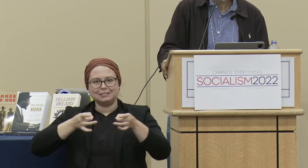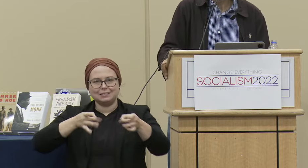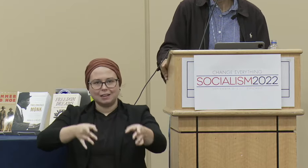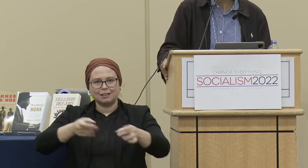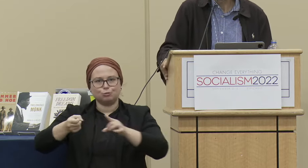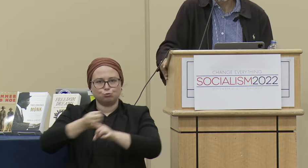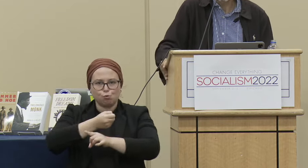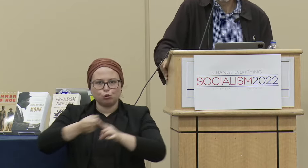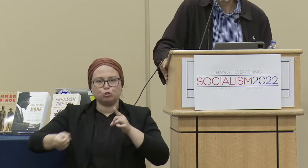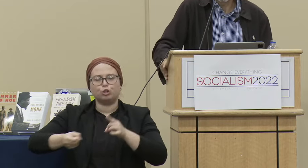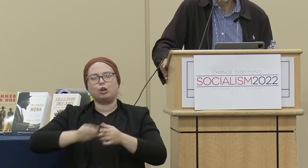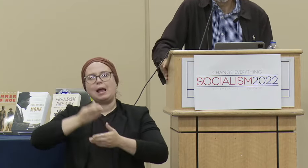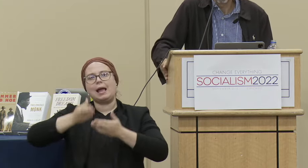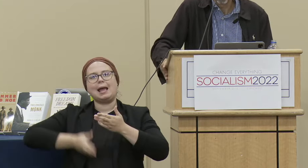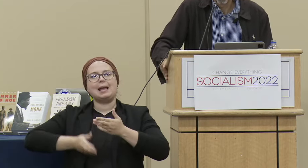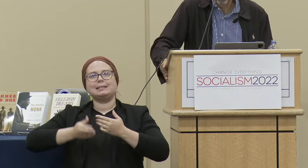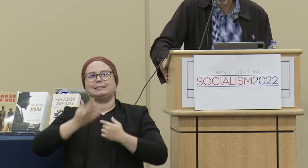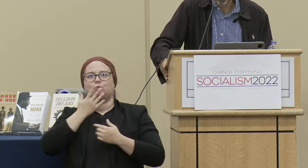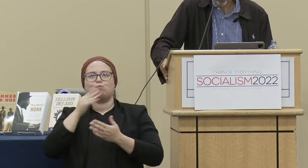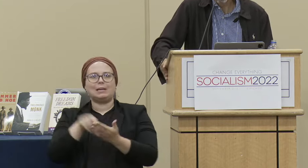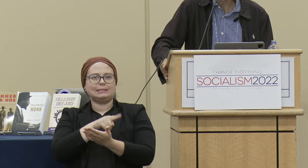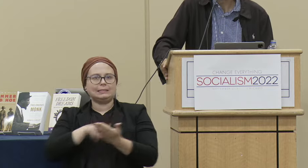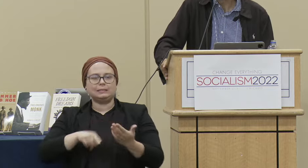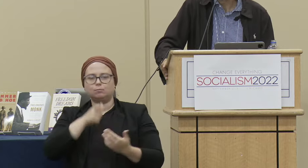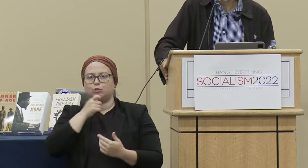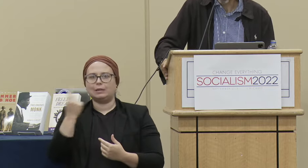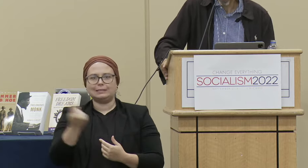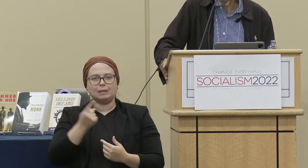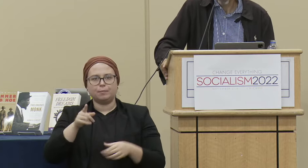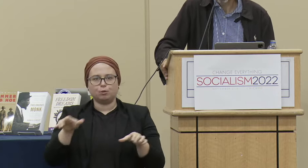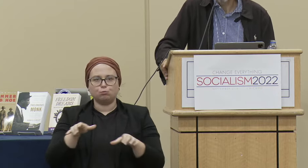about ending torture and violence . Ending racism isn't